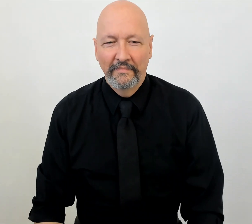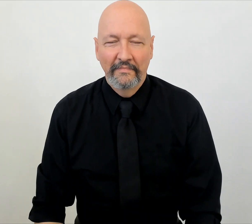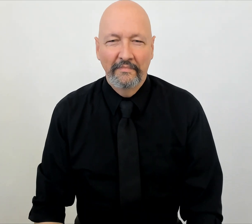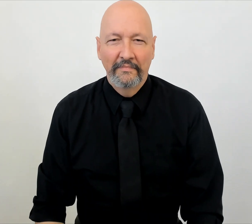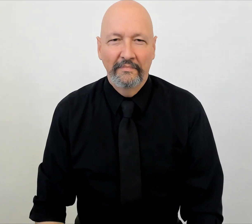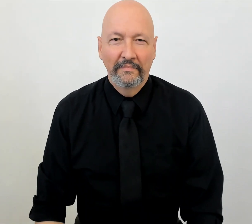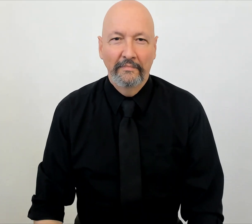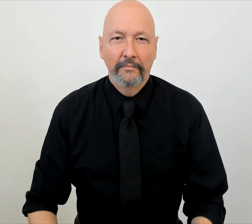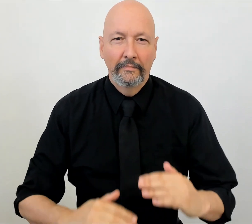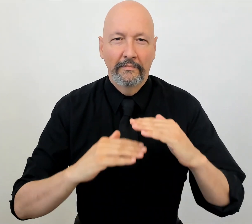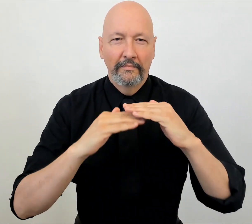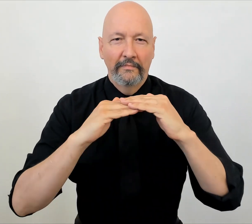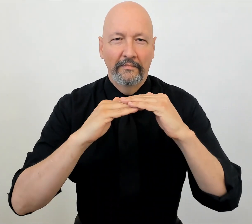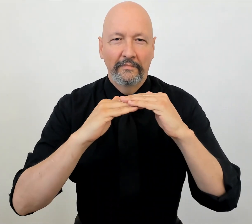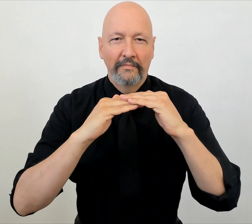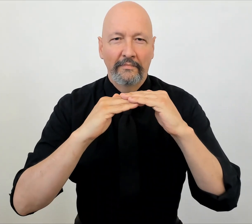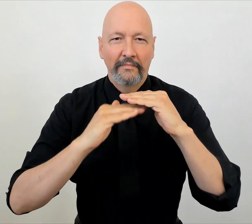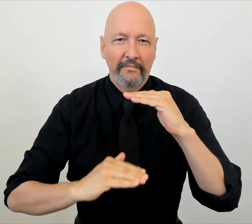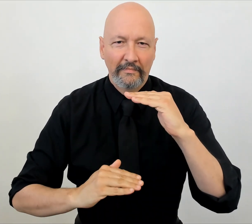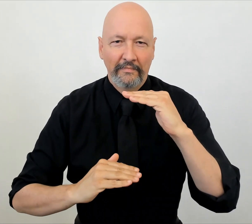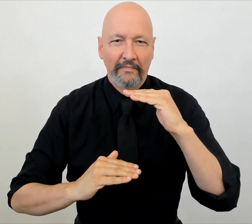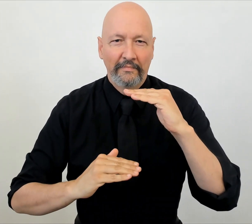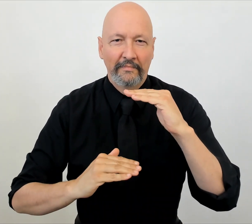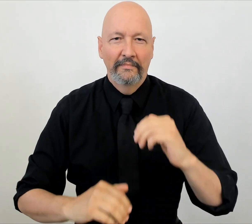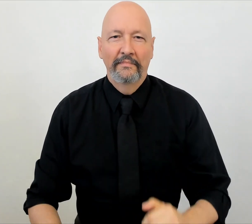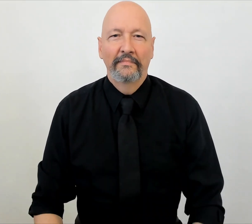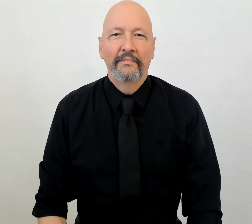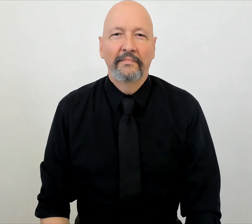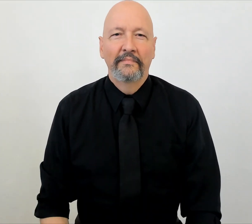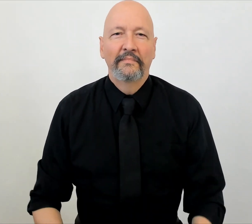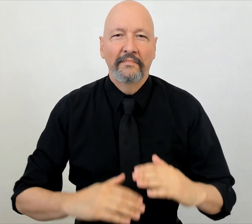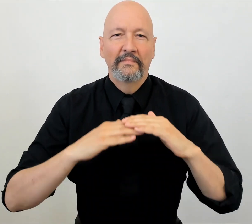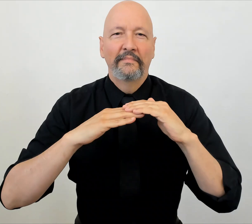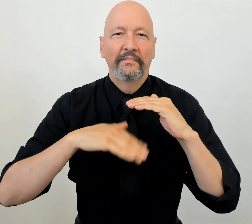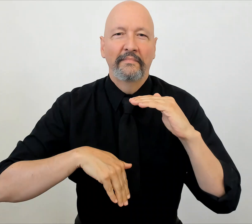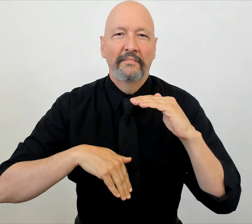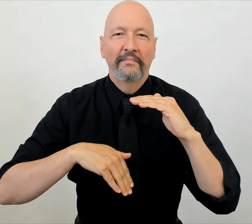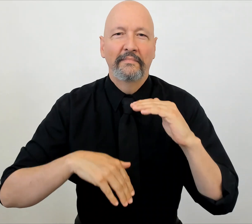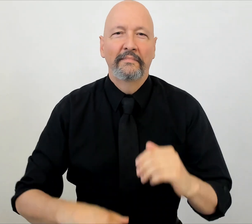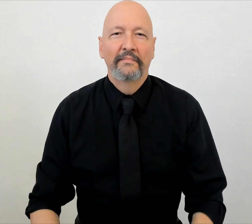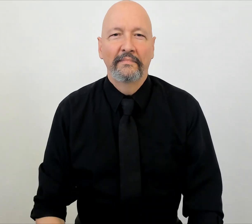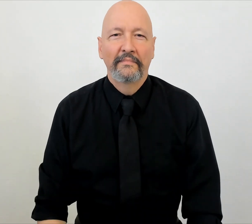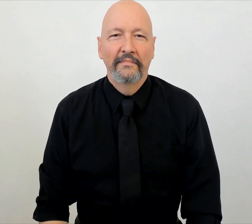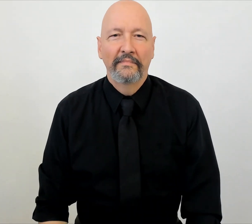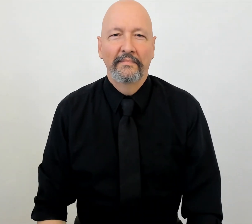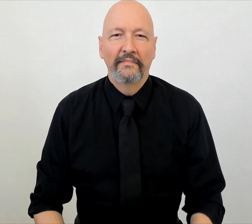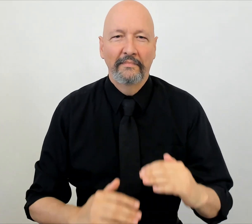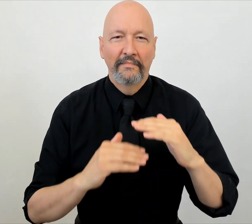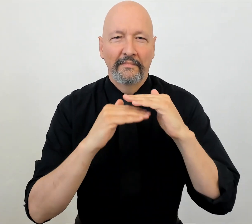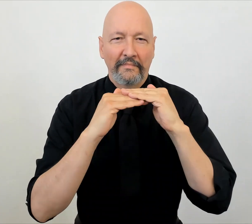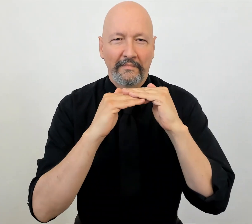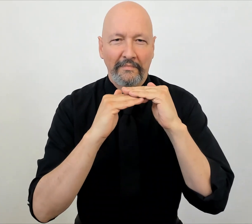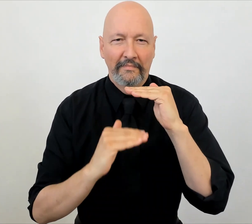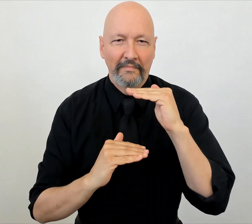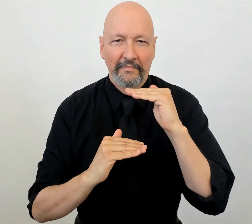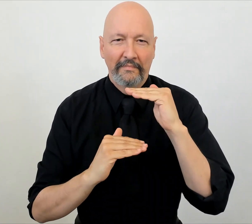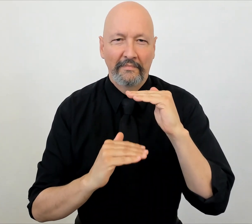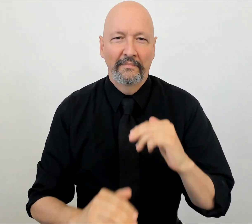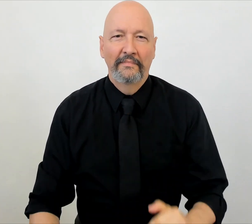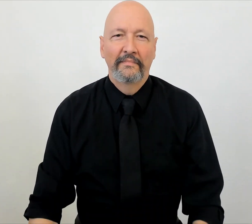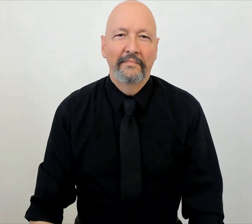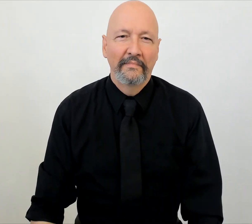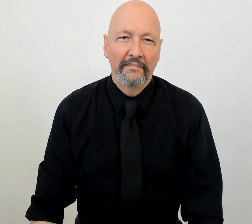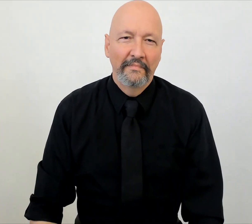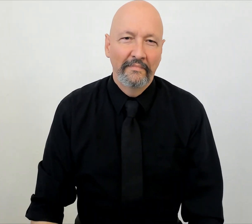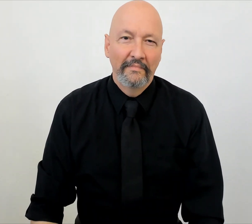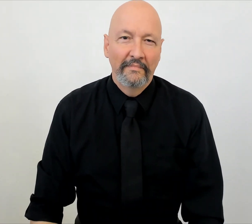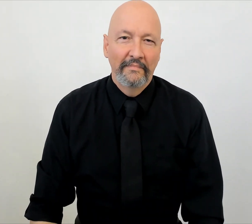LESS-THAN